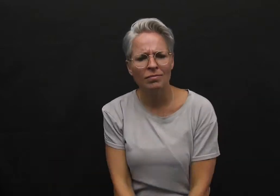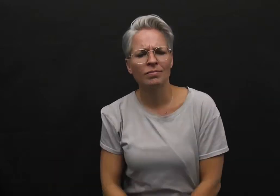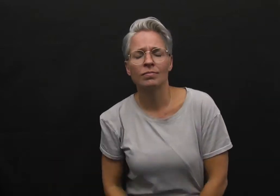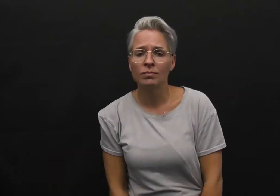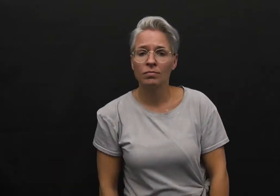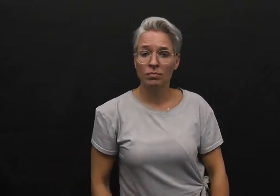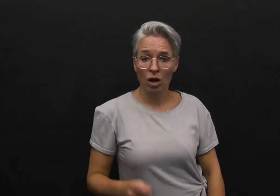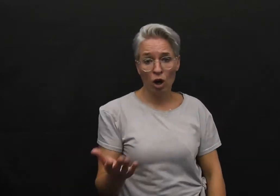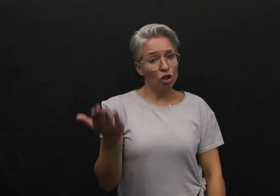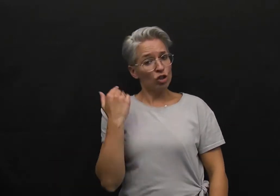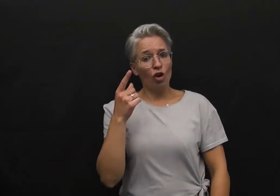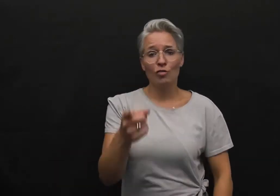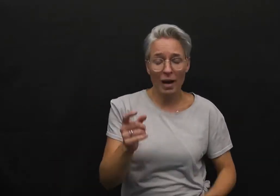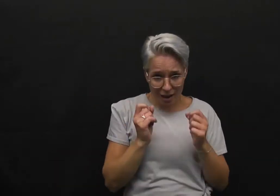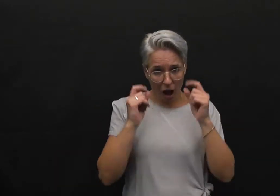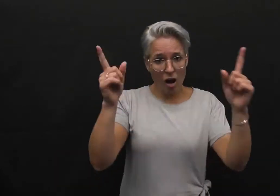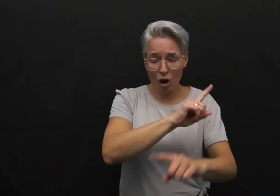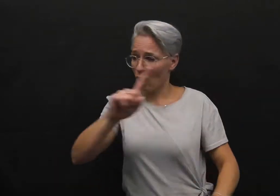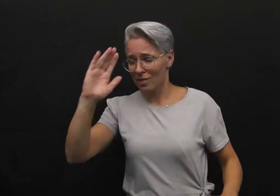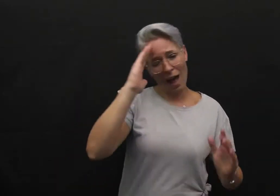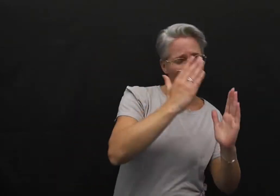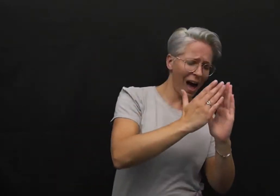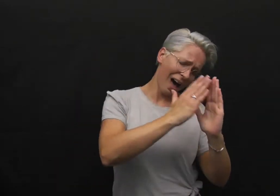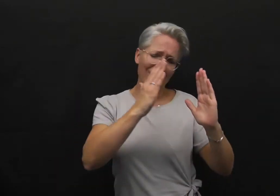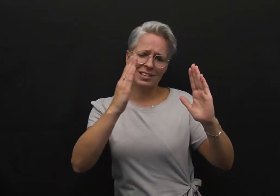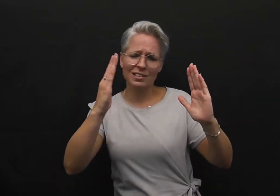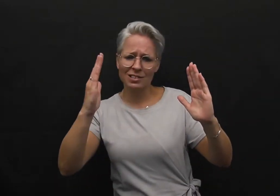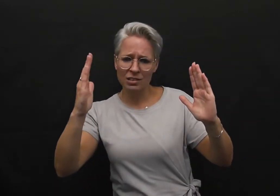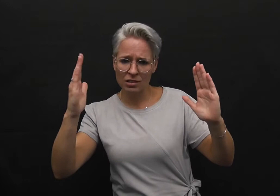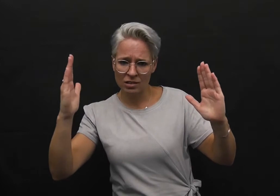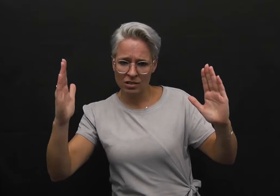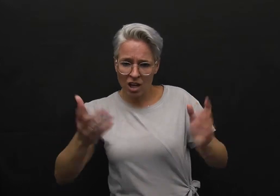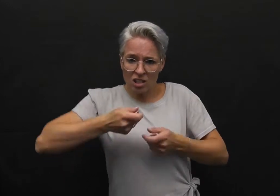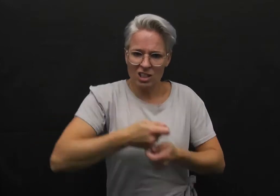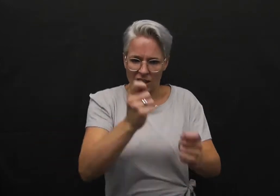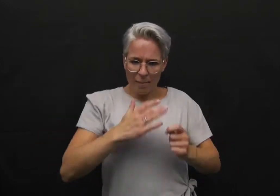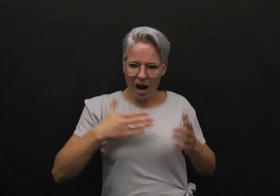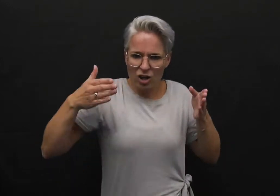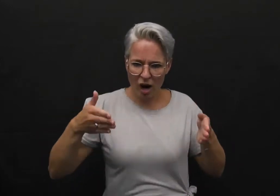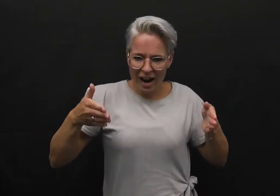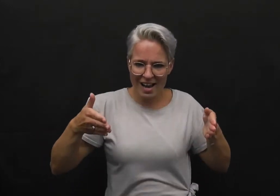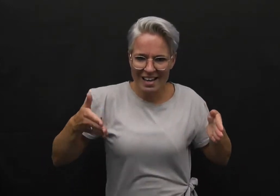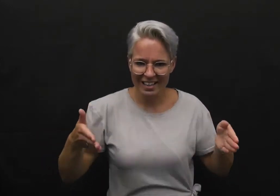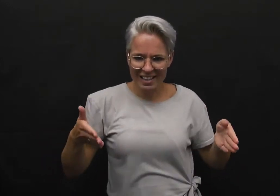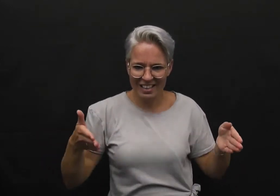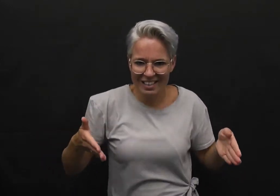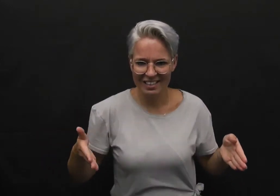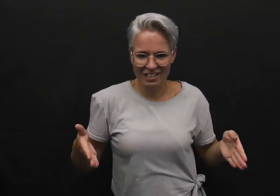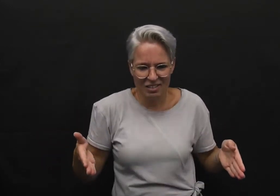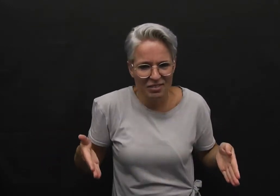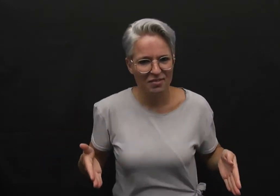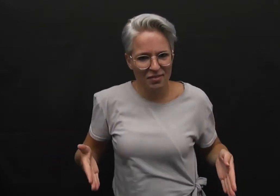And you've been out all night Diggin' my grave, yeah